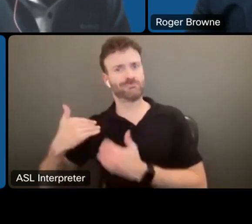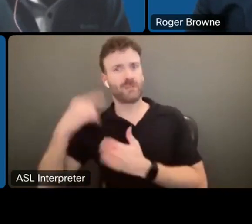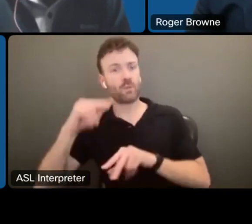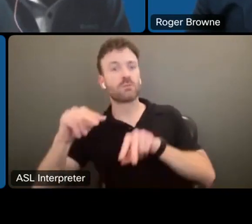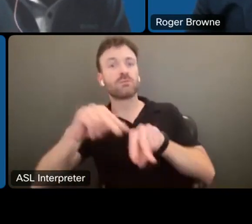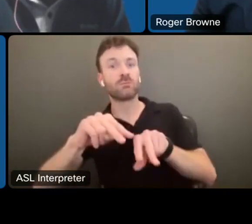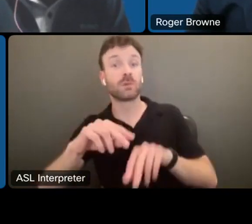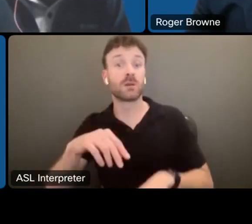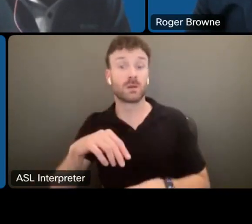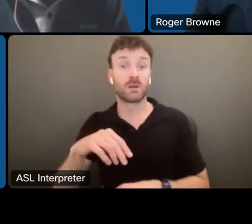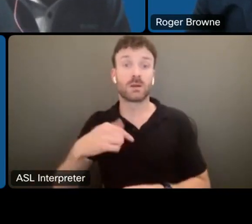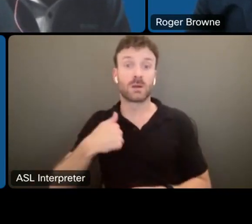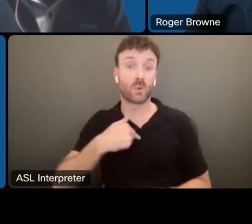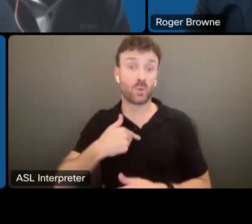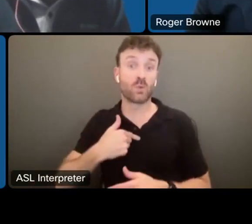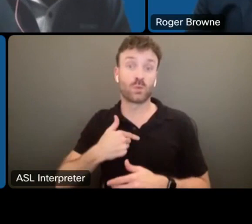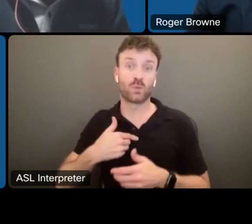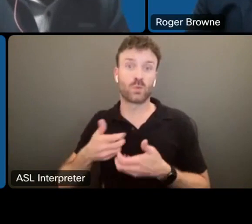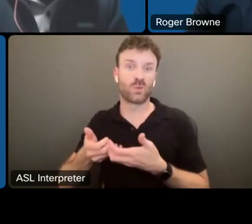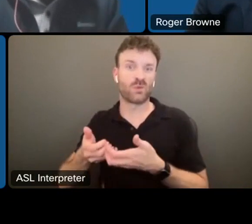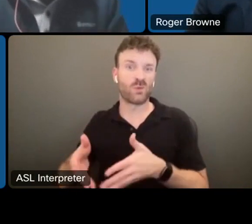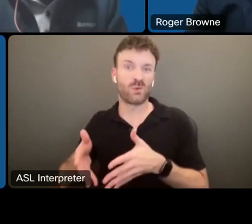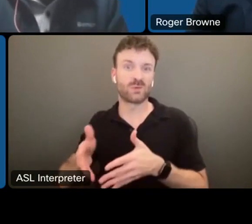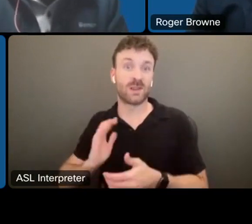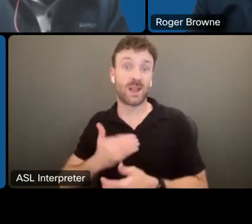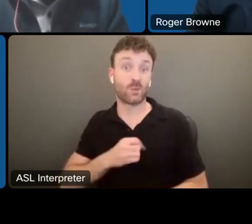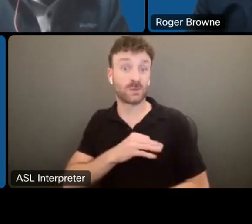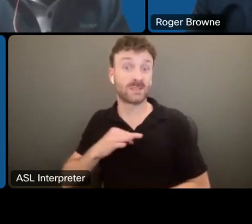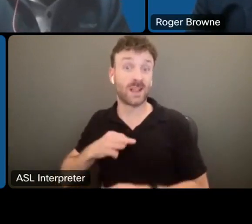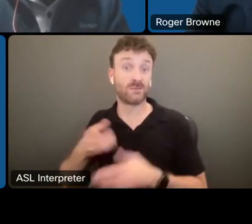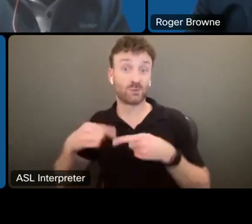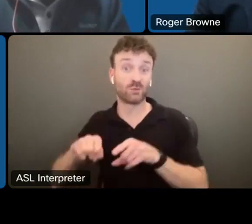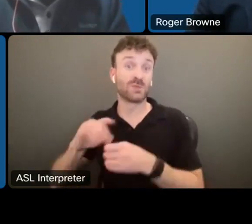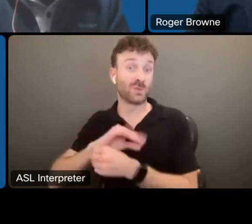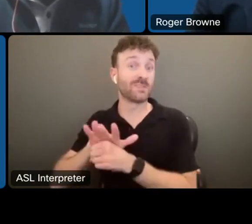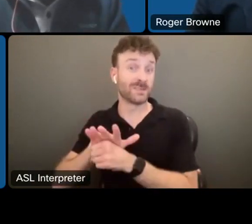We actually lost a huge amount of our staff force during the pandemic.